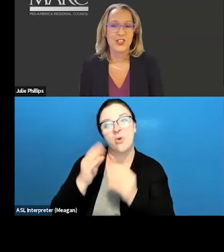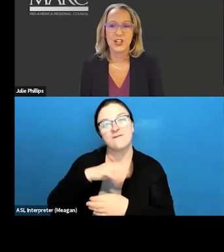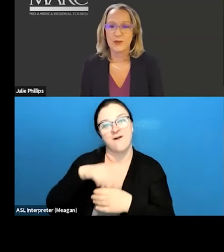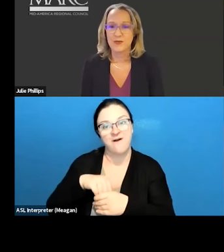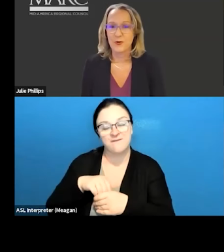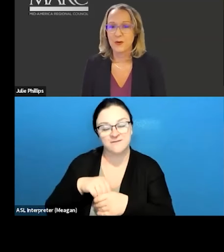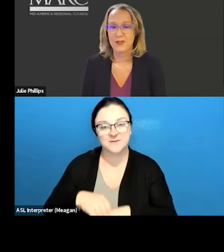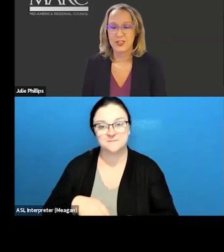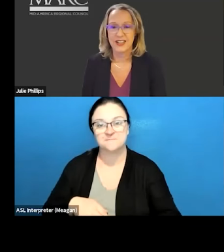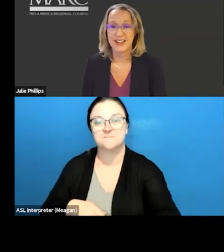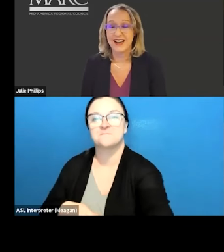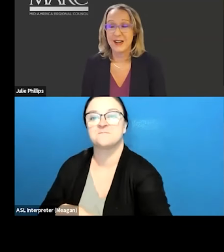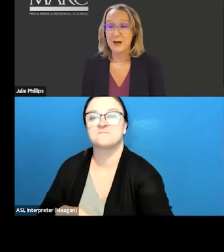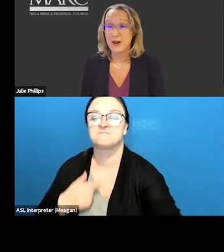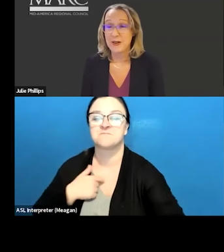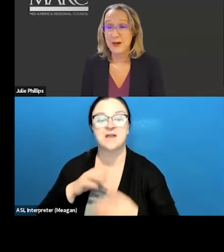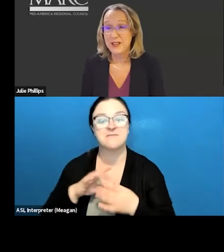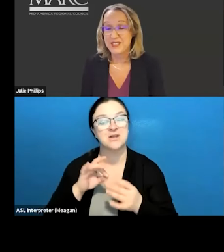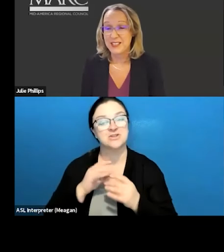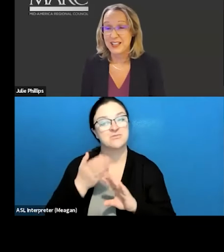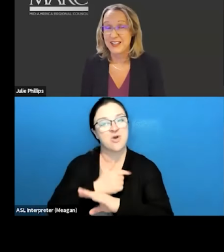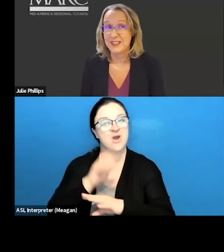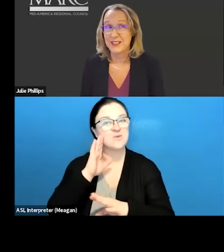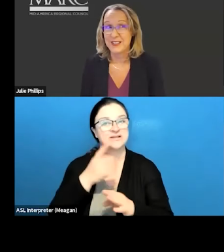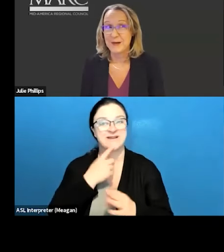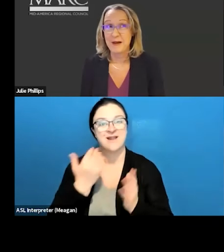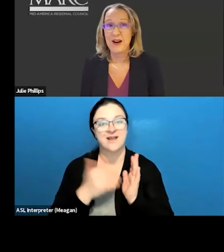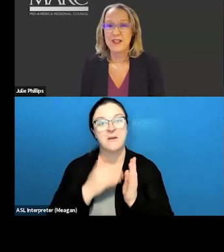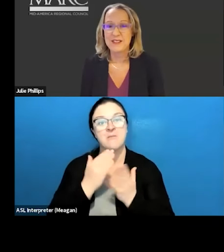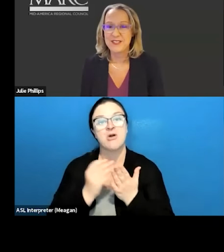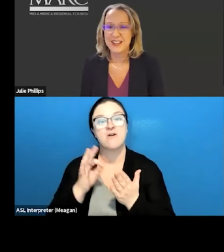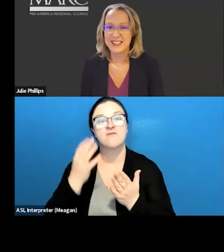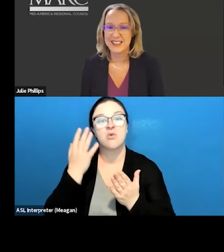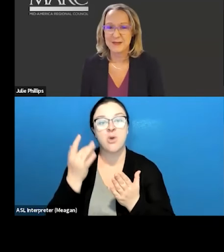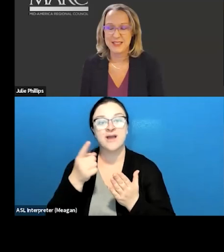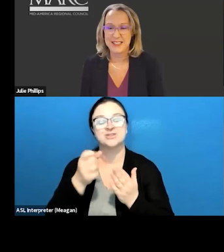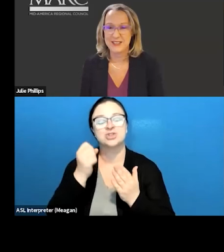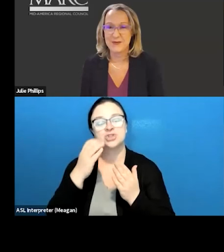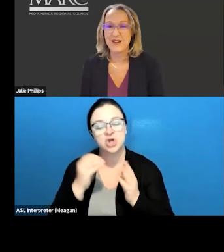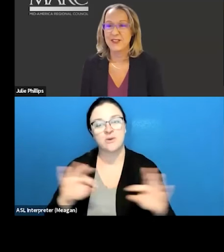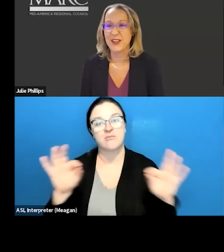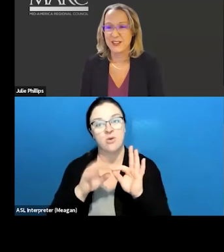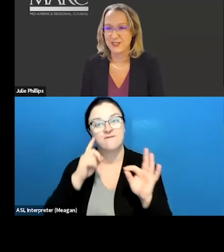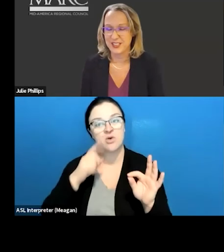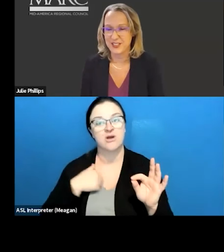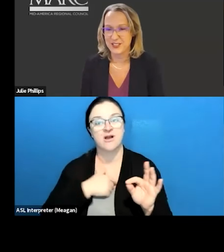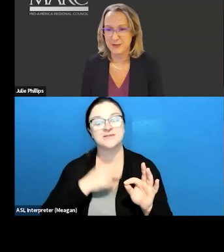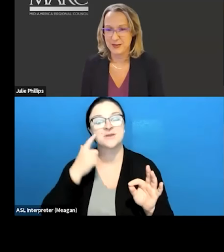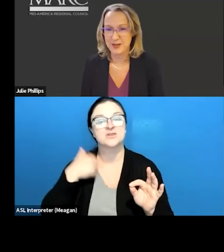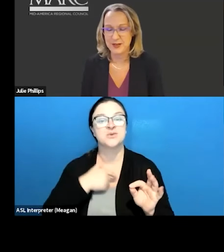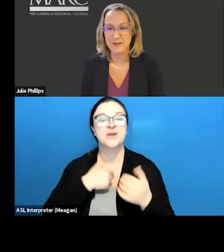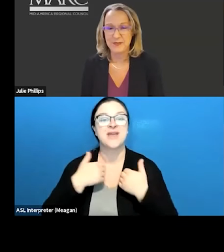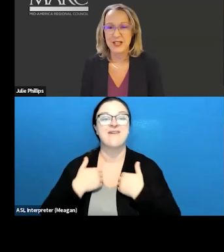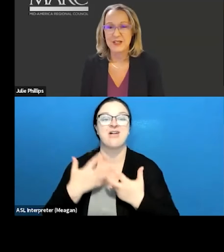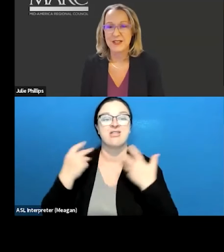I shared before, but I'll say again, part of why this is imperative for us is because we have a lot of relationships to build.